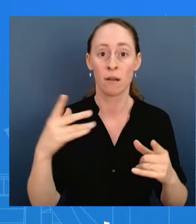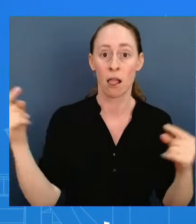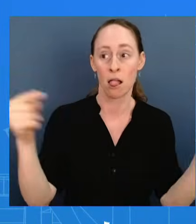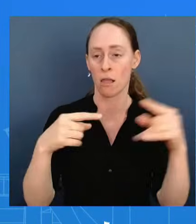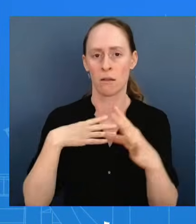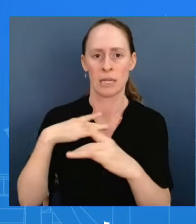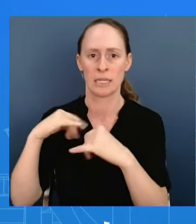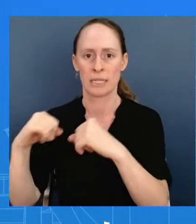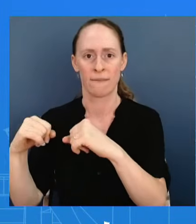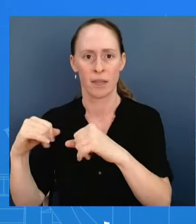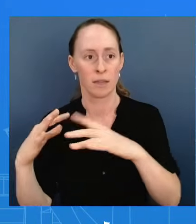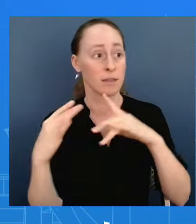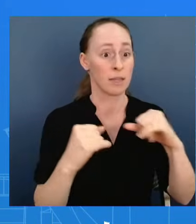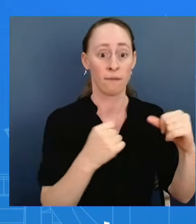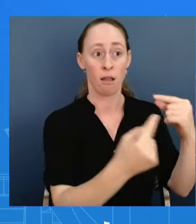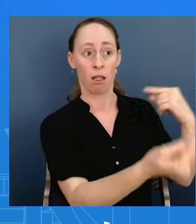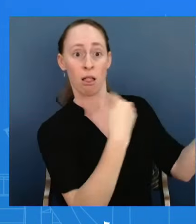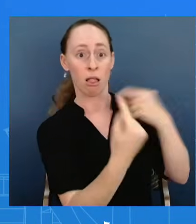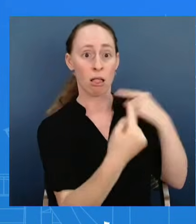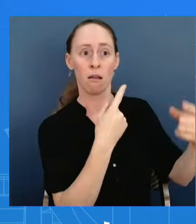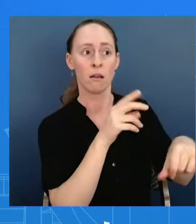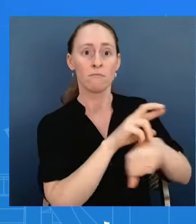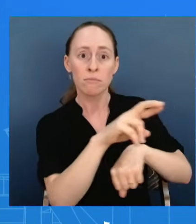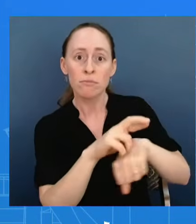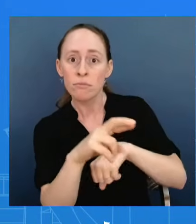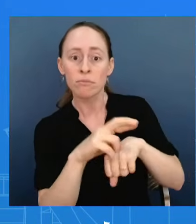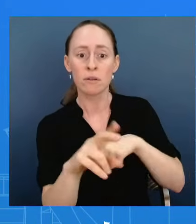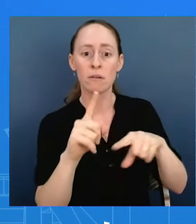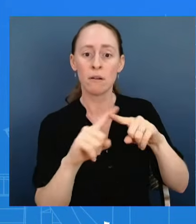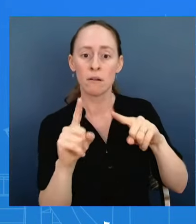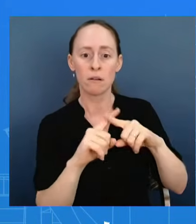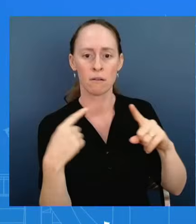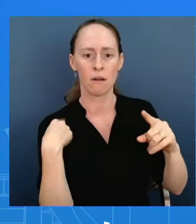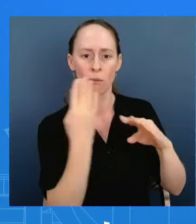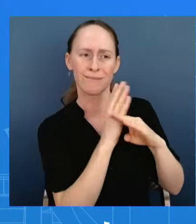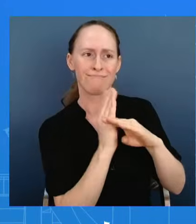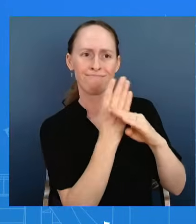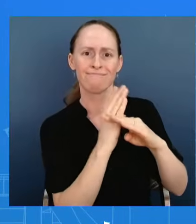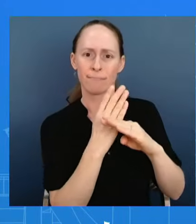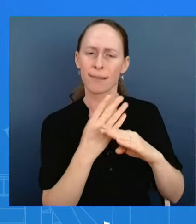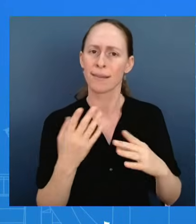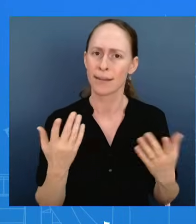that -- that is also because of the proxy nati- --